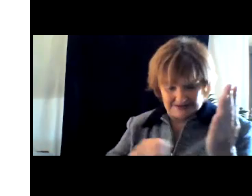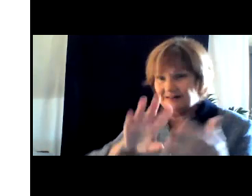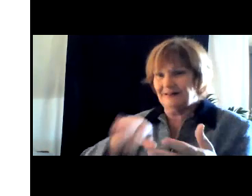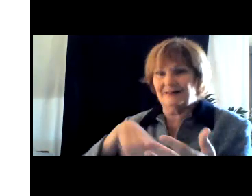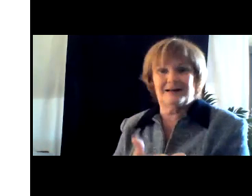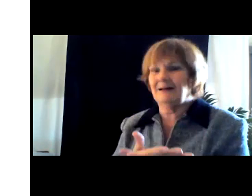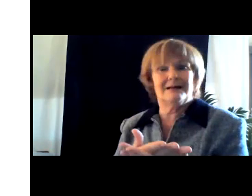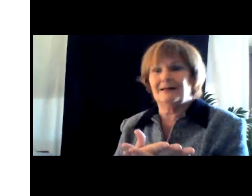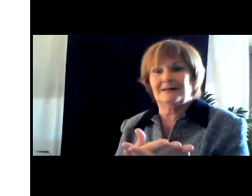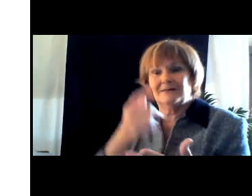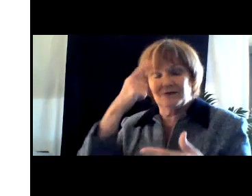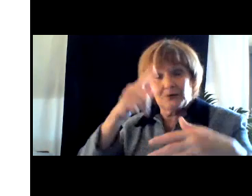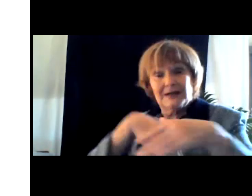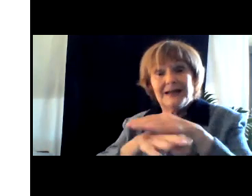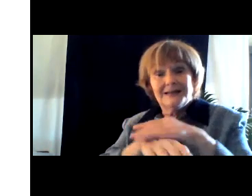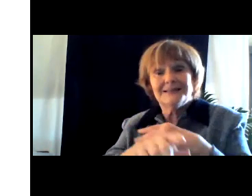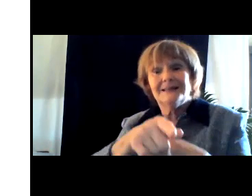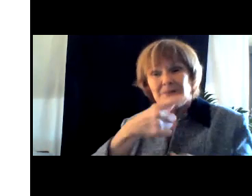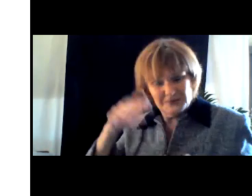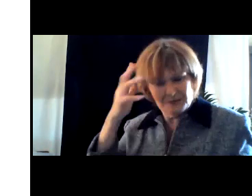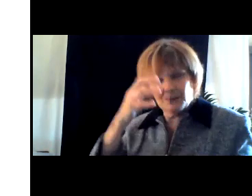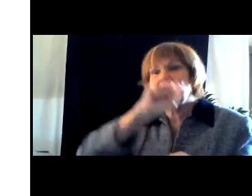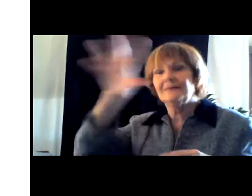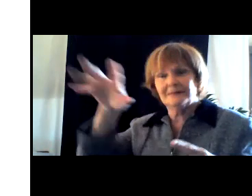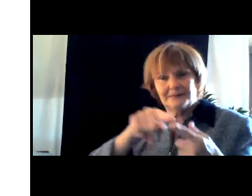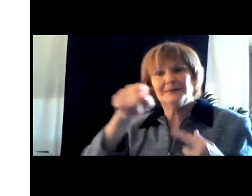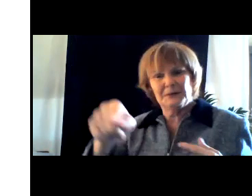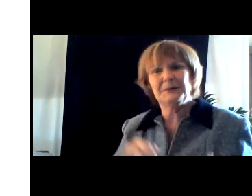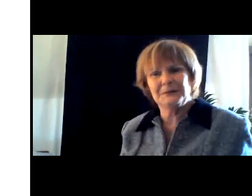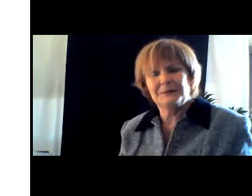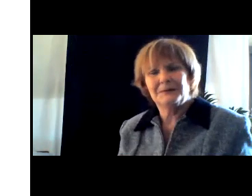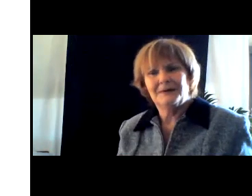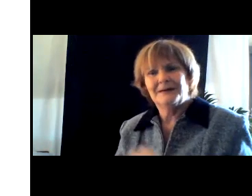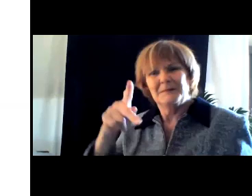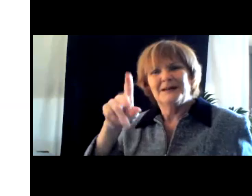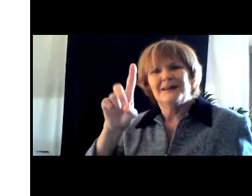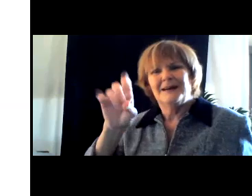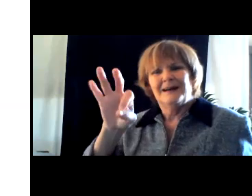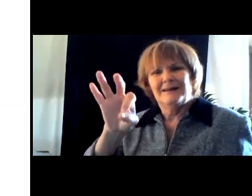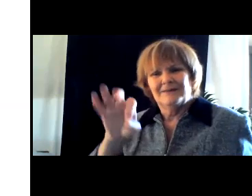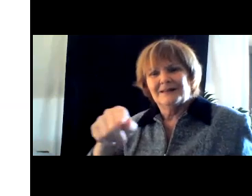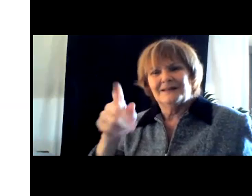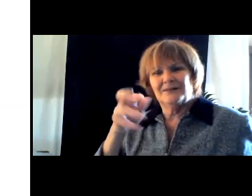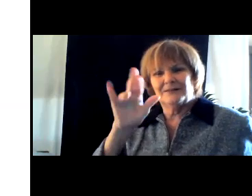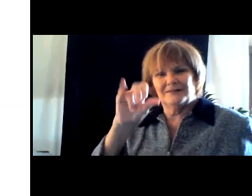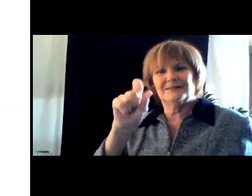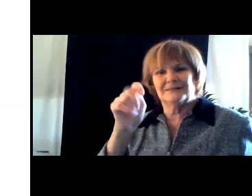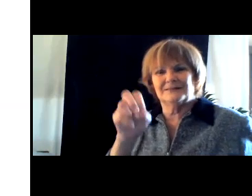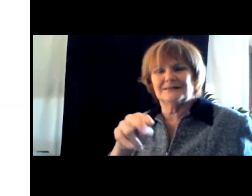we are sending out this entire deck to you as a PDF. And Kristen mentioned that at the beginning, and I should have reemphasized it one more time.